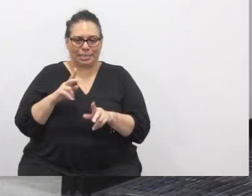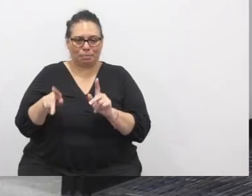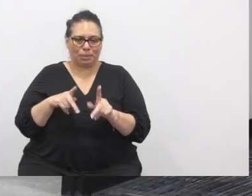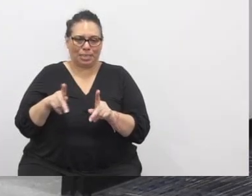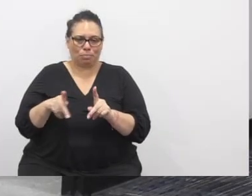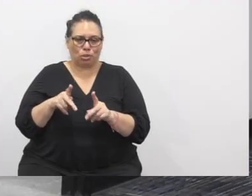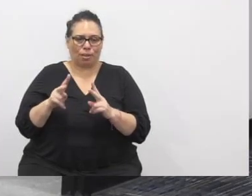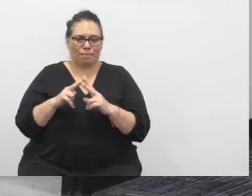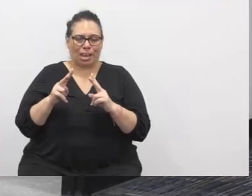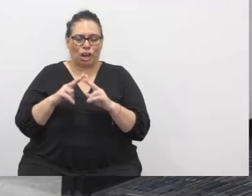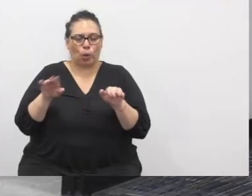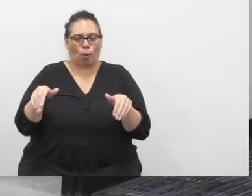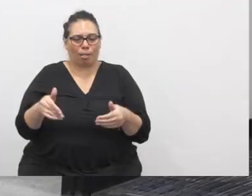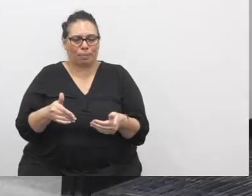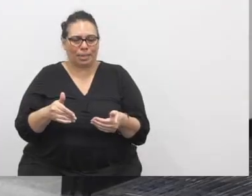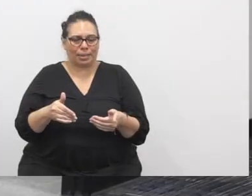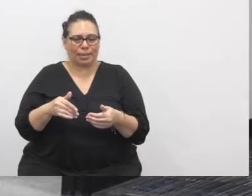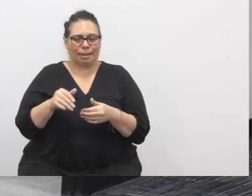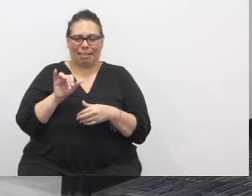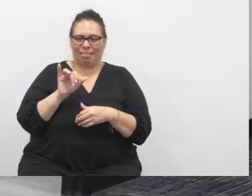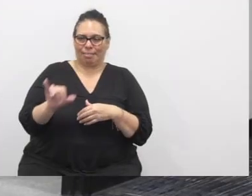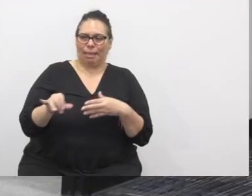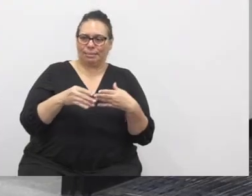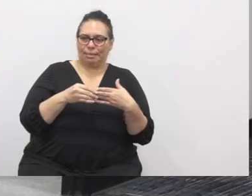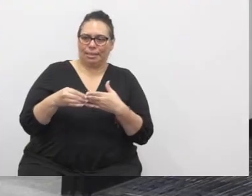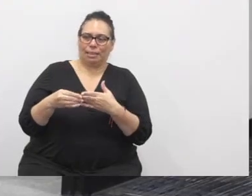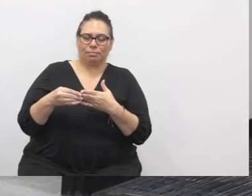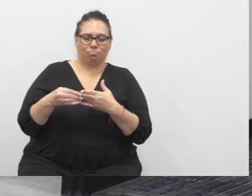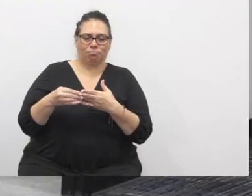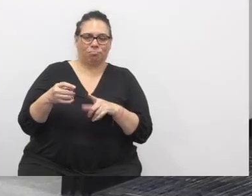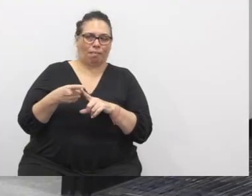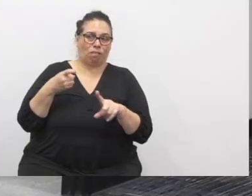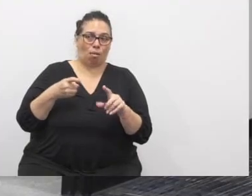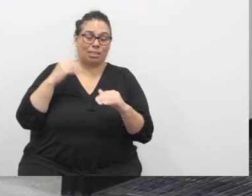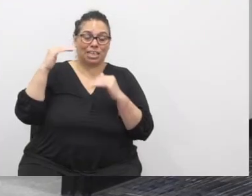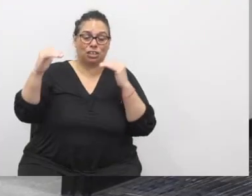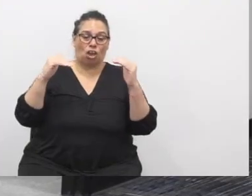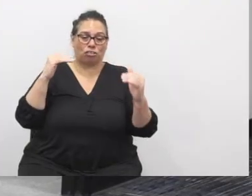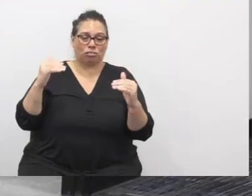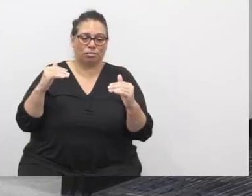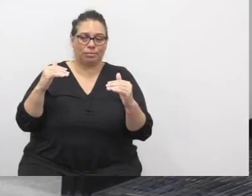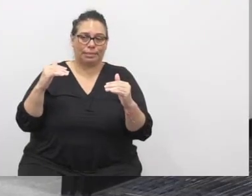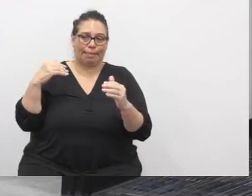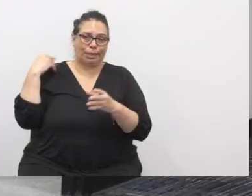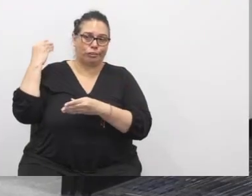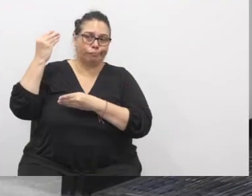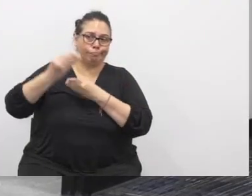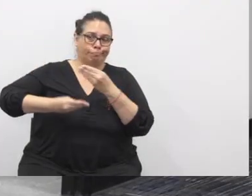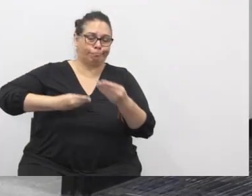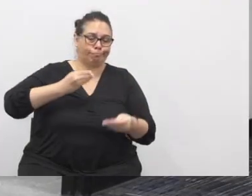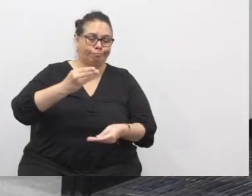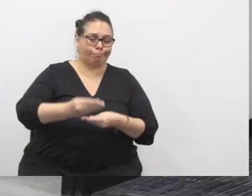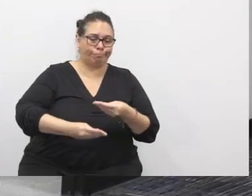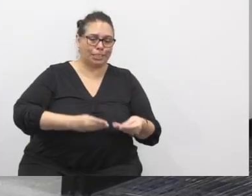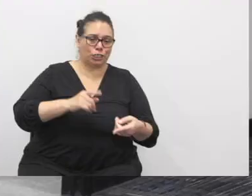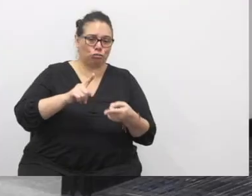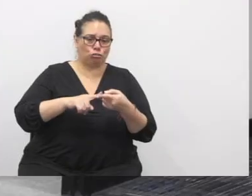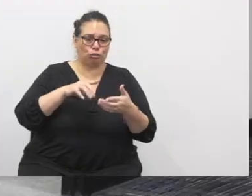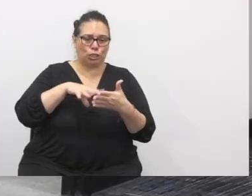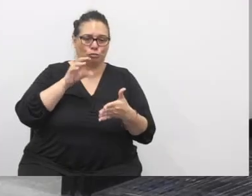And I think that that is something that is led first by the adults and it carries down into student culture. I think everything that you can do